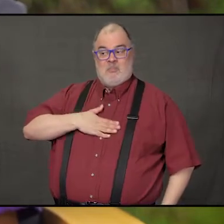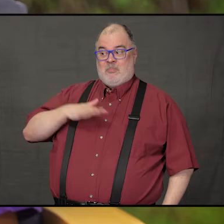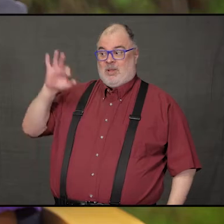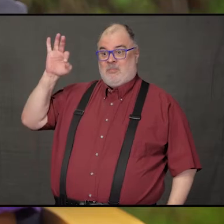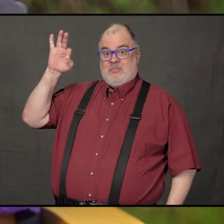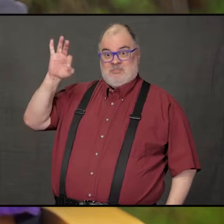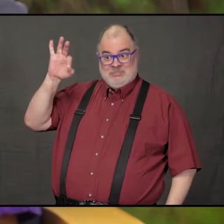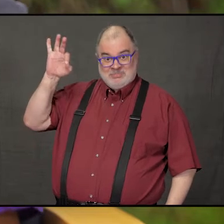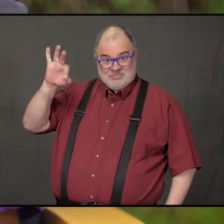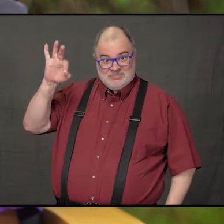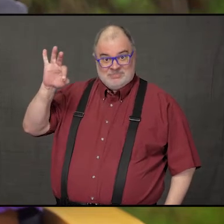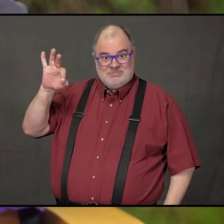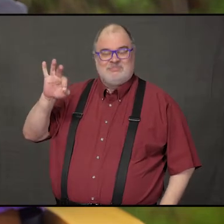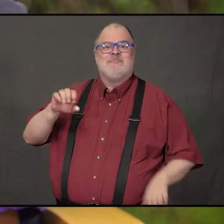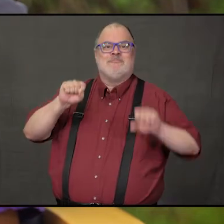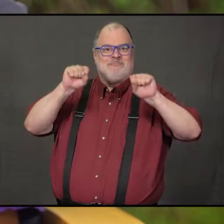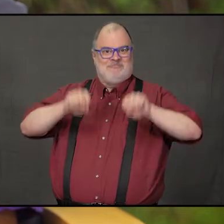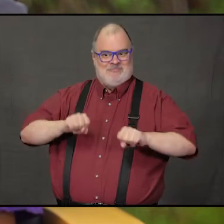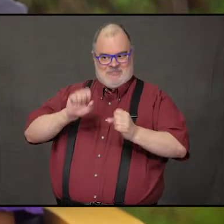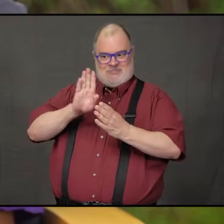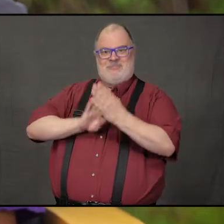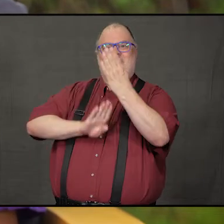So please don’t wait – vaccinate!